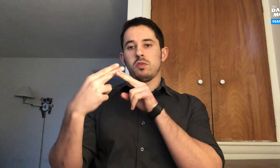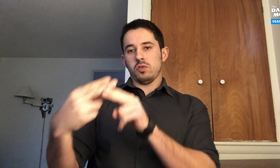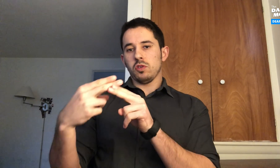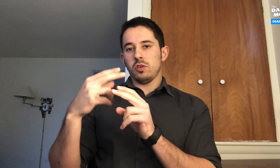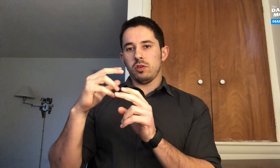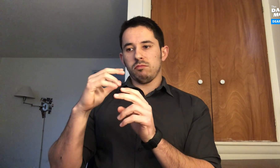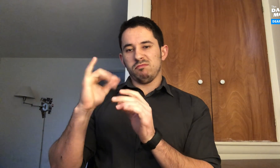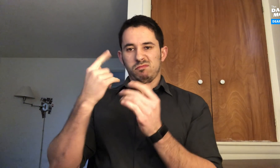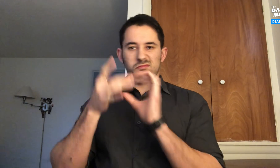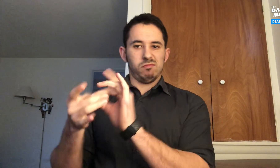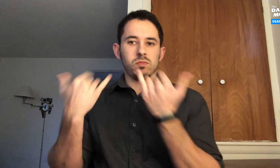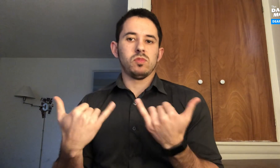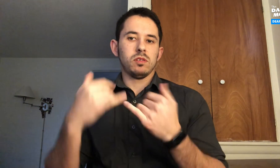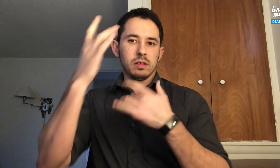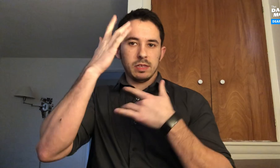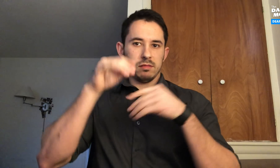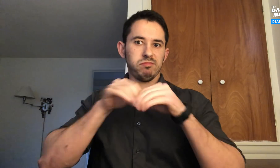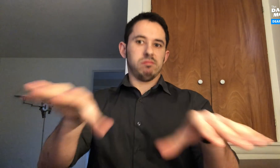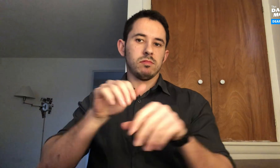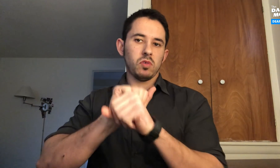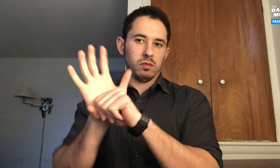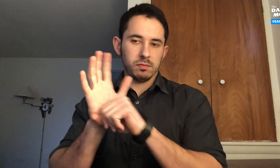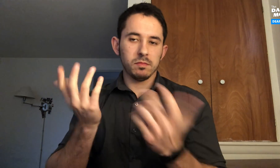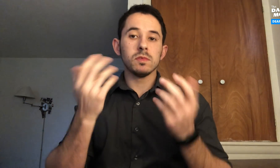which is the current illness that’s spreading.